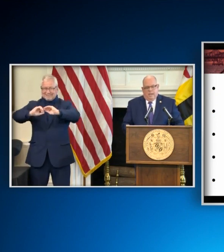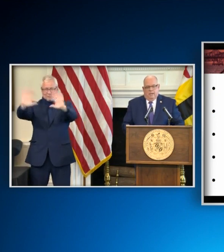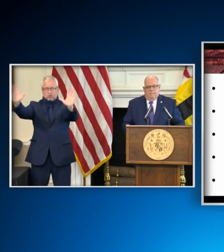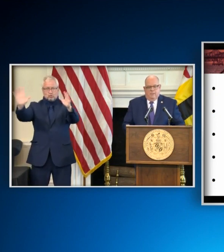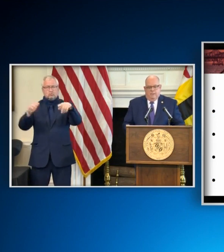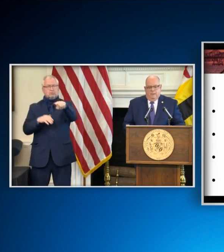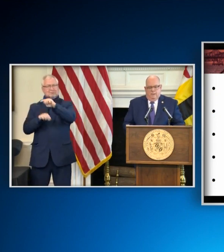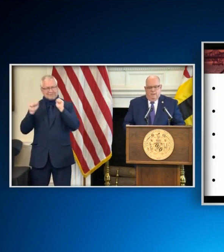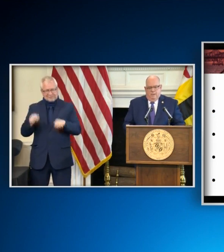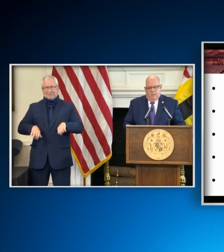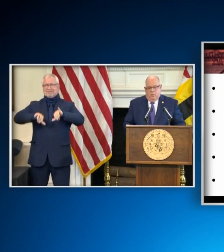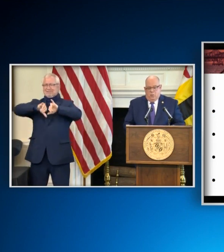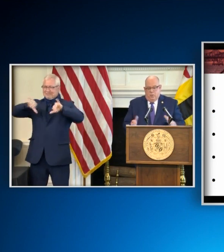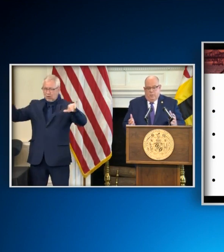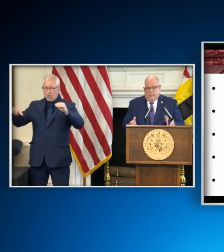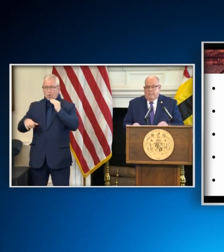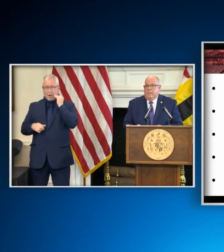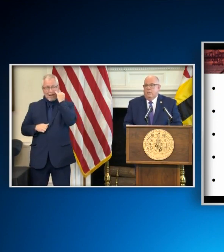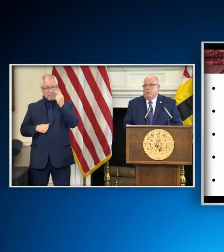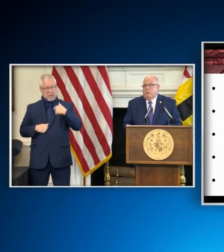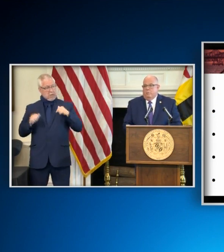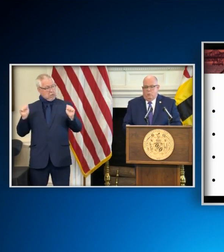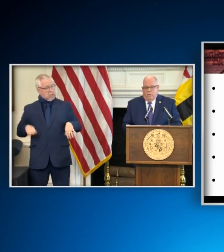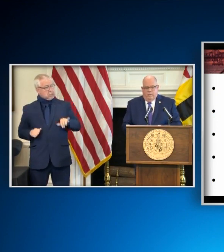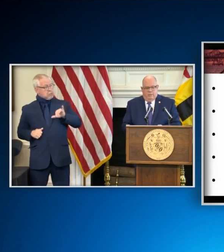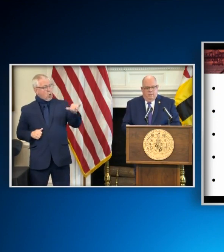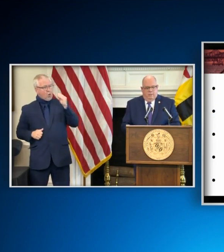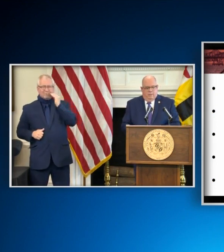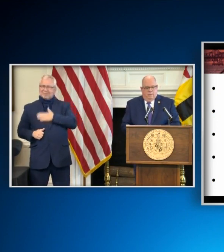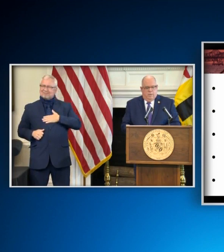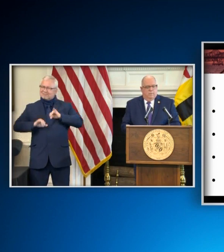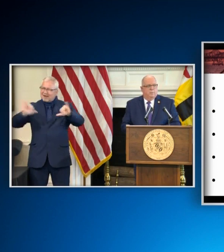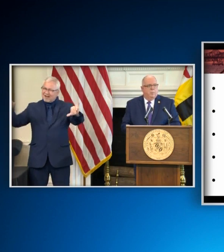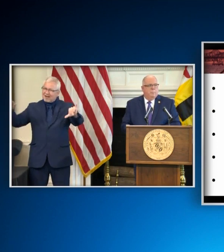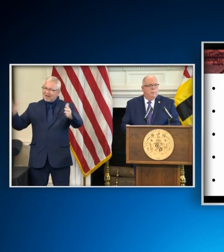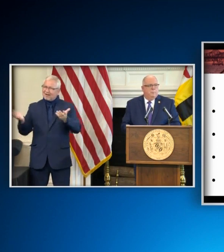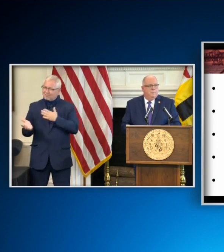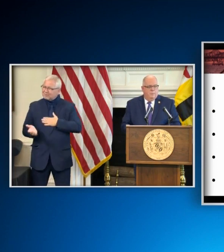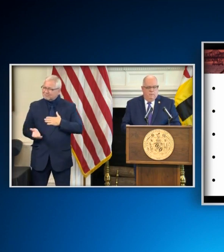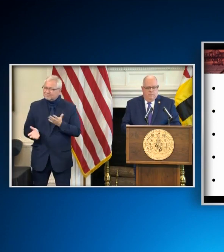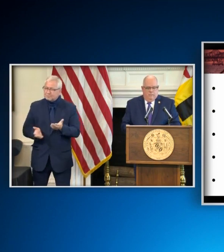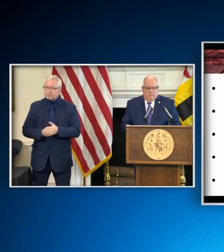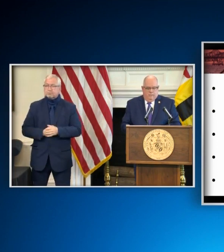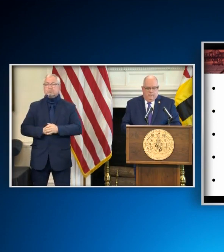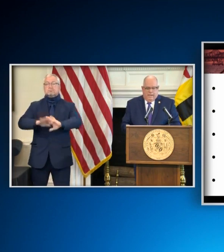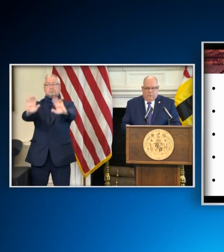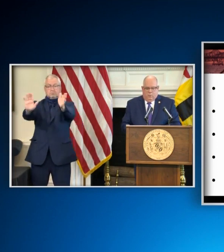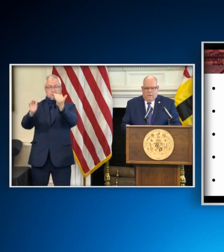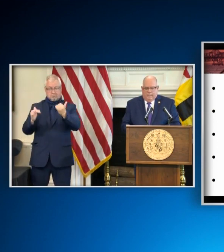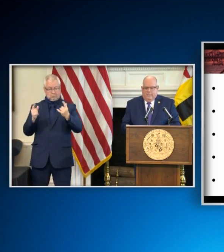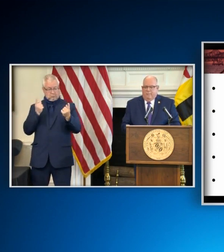IF YOU CAN STAY HOME, YOU SHOULD CONTINUE TO DO SO. AS MUCH AS YOU CAN.